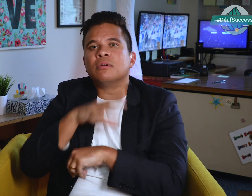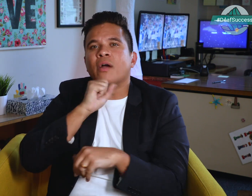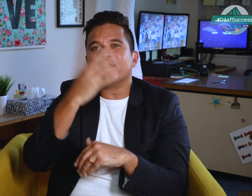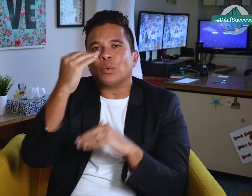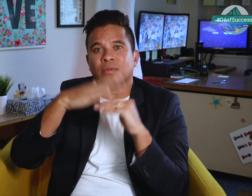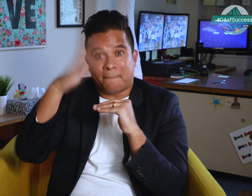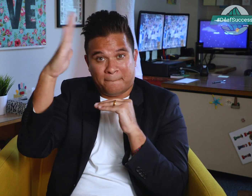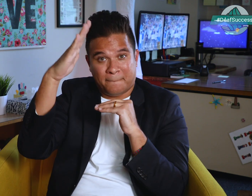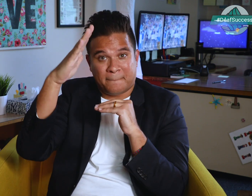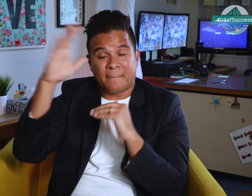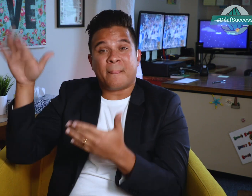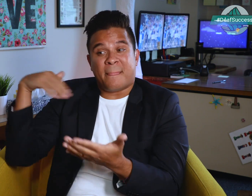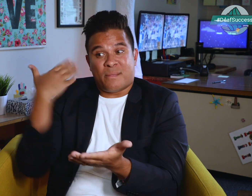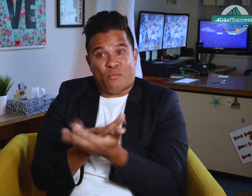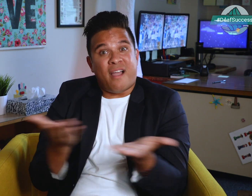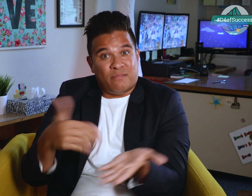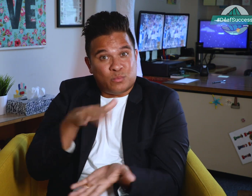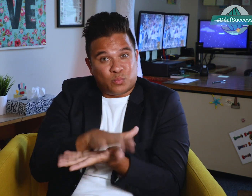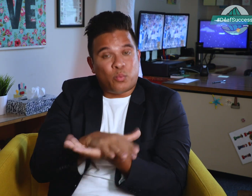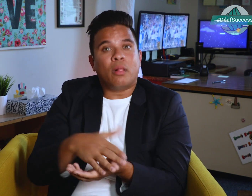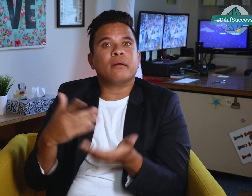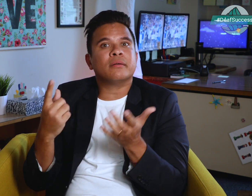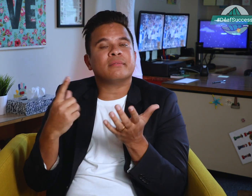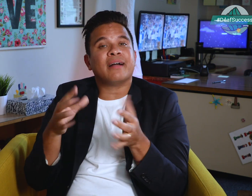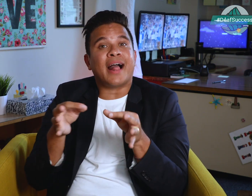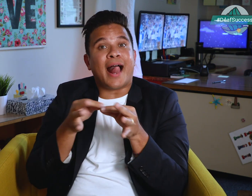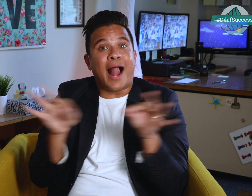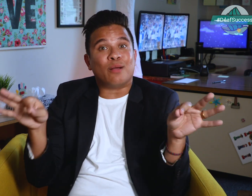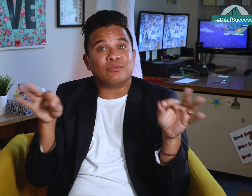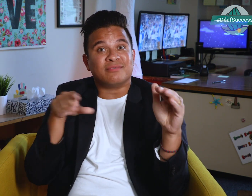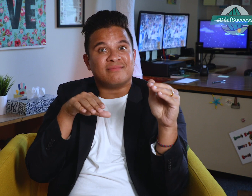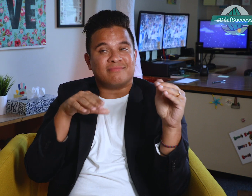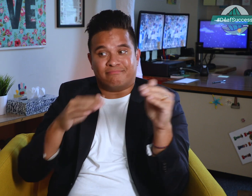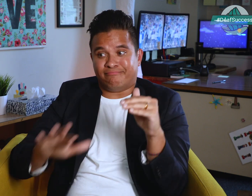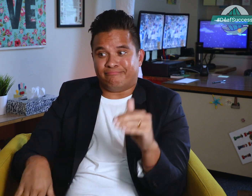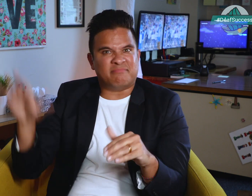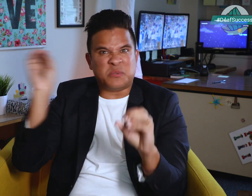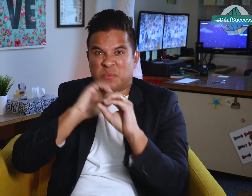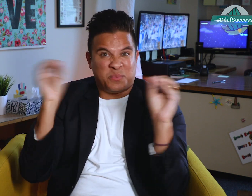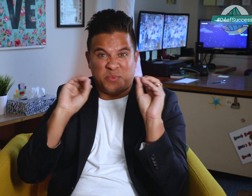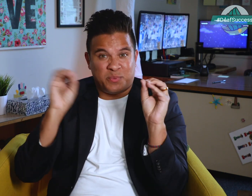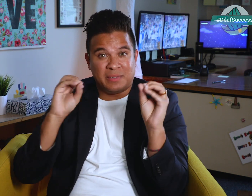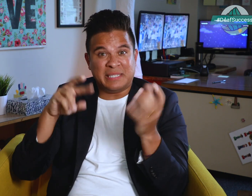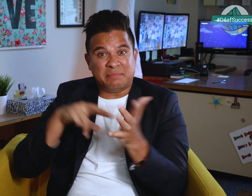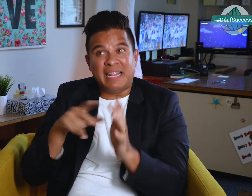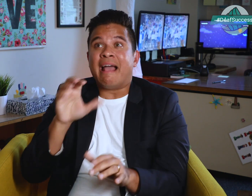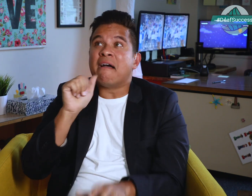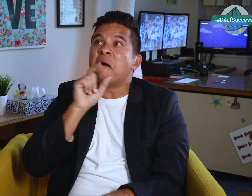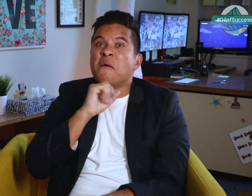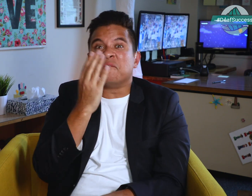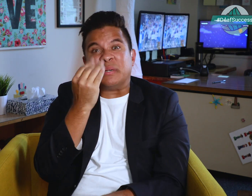When they go to school, they are language deprived. That means at 14, 15, and 16, they